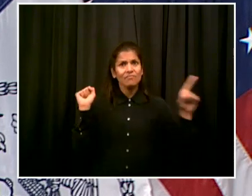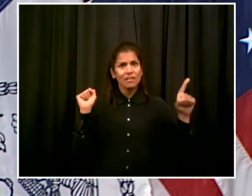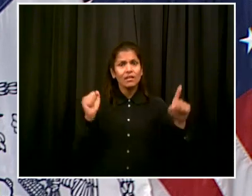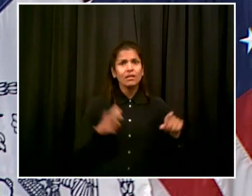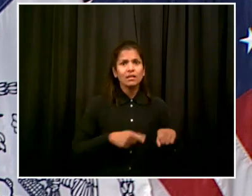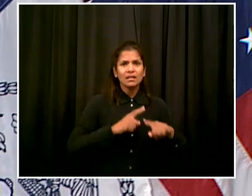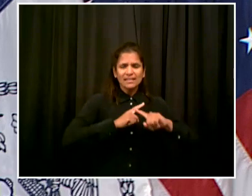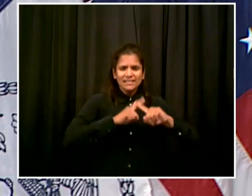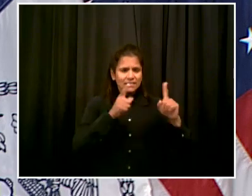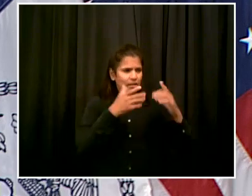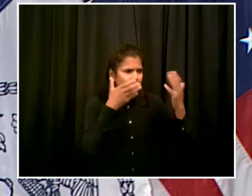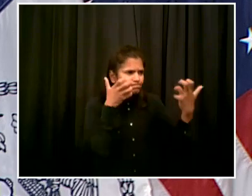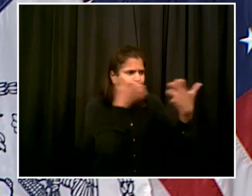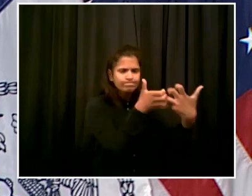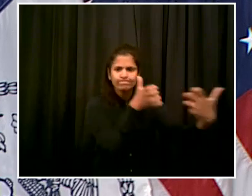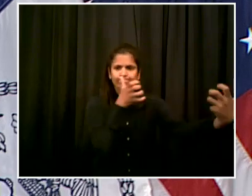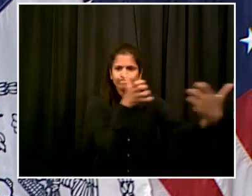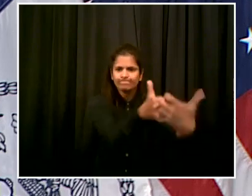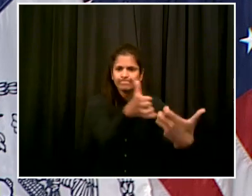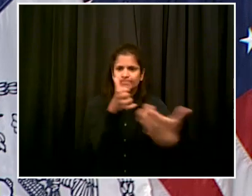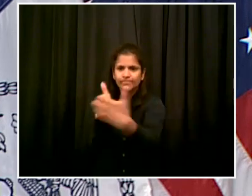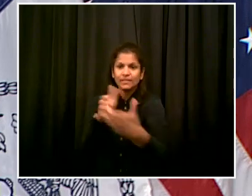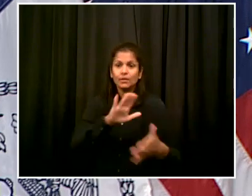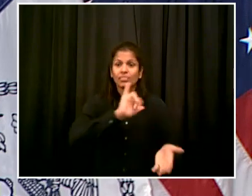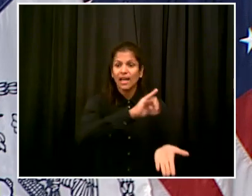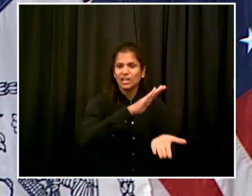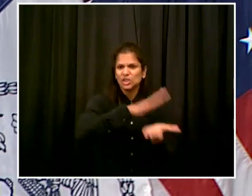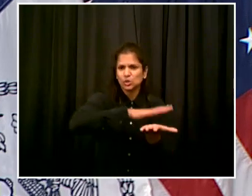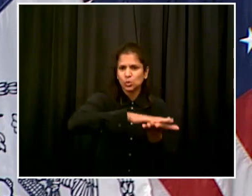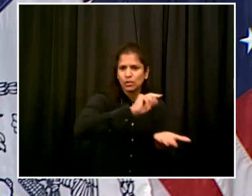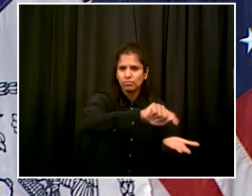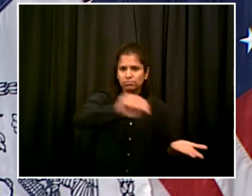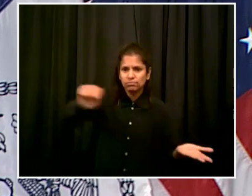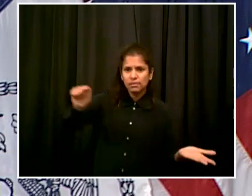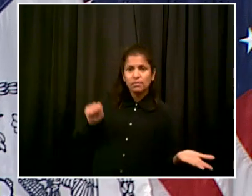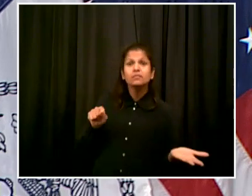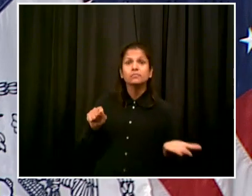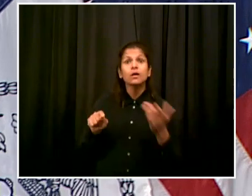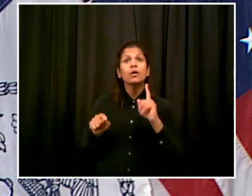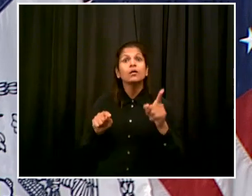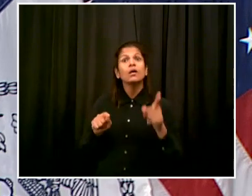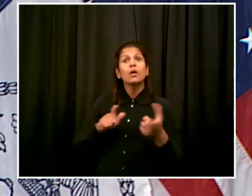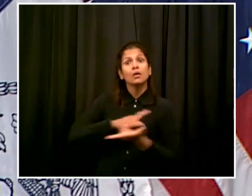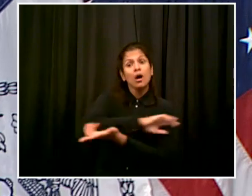TO DO THAT. DO NOT FORGET FOR ONE MOMTEN, EVERY CLASSROOM WILL BE SOCIALLY